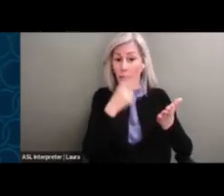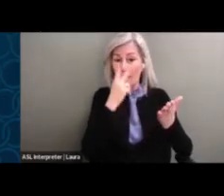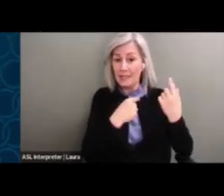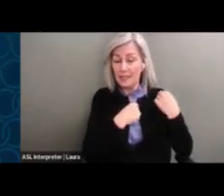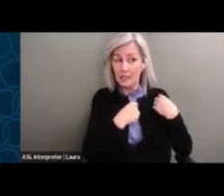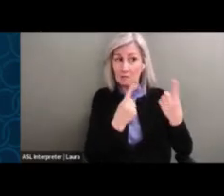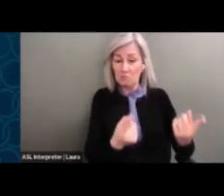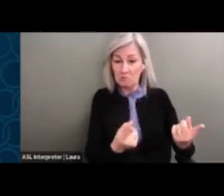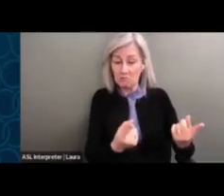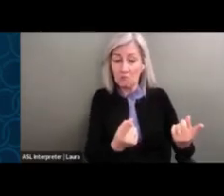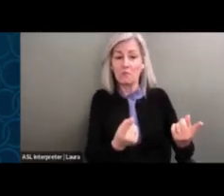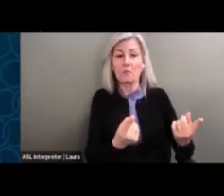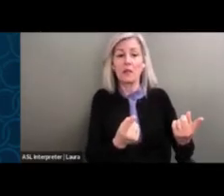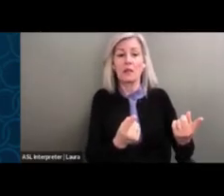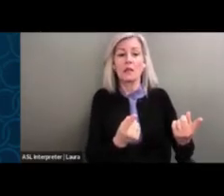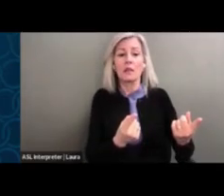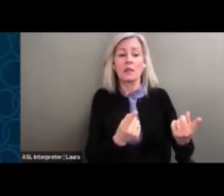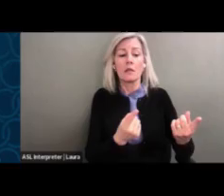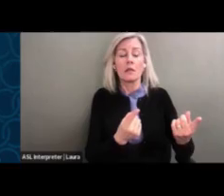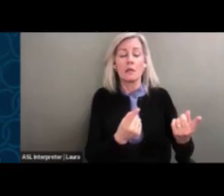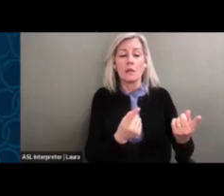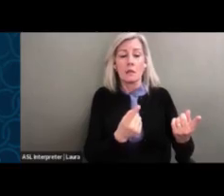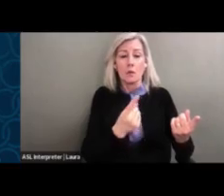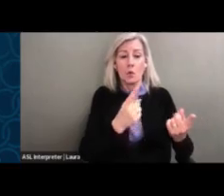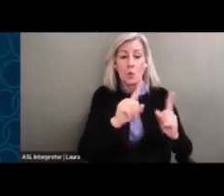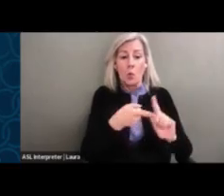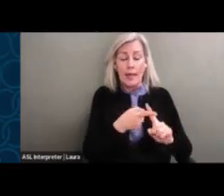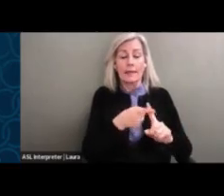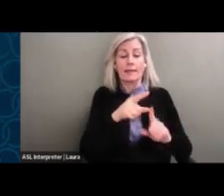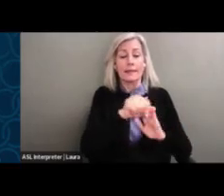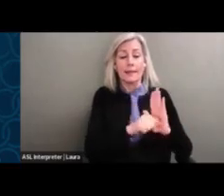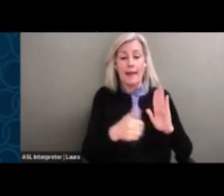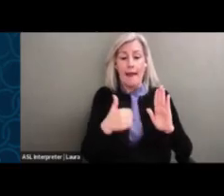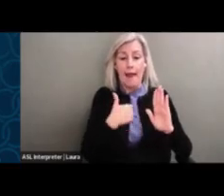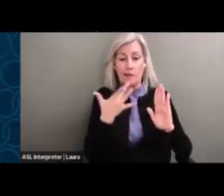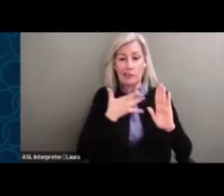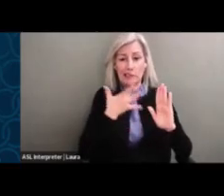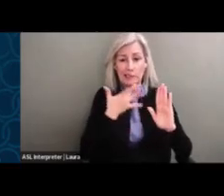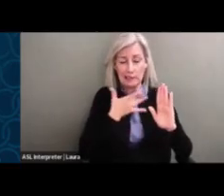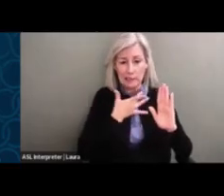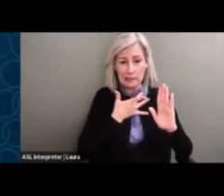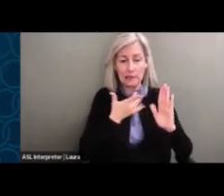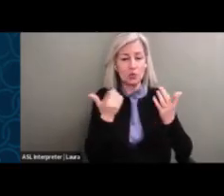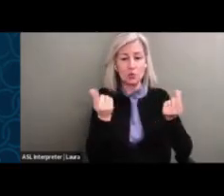creates a lot of pressure on how states will manage their Medicaid budgets. What we have seen is that historically,